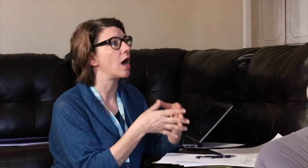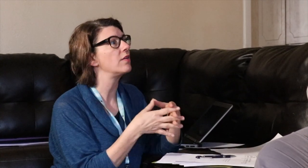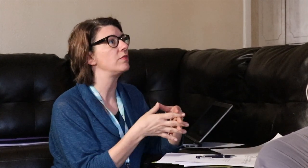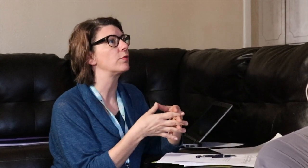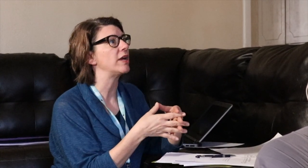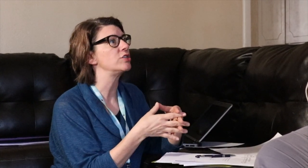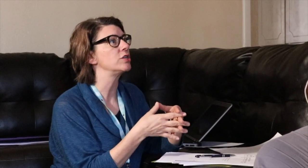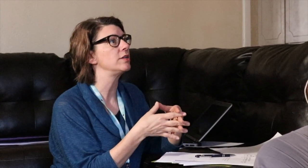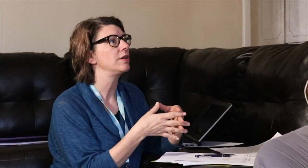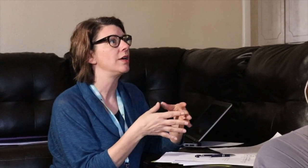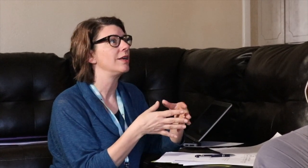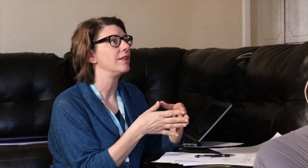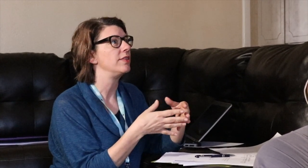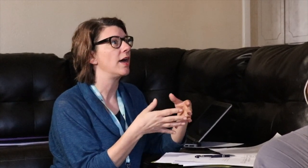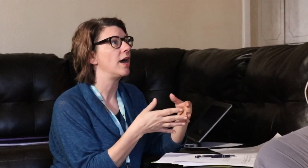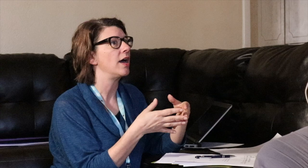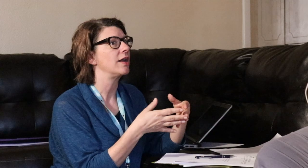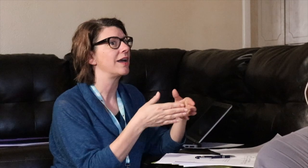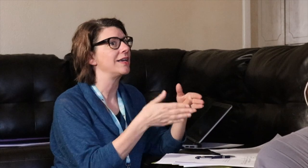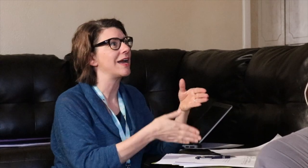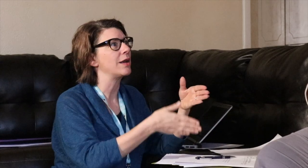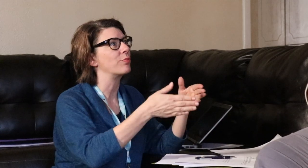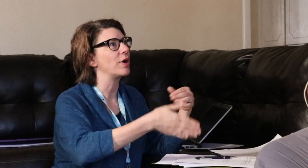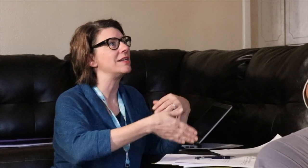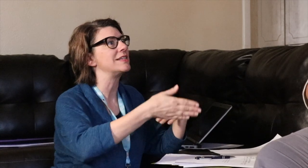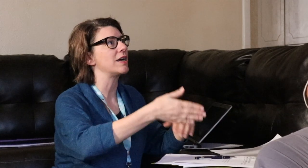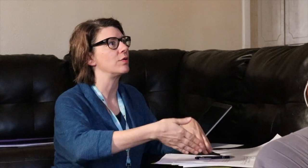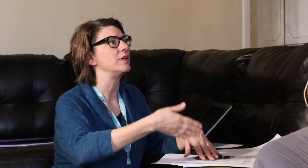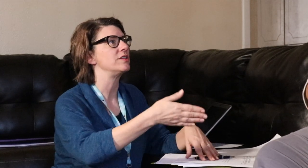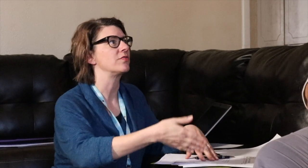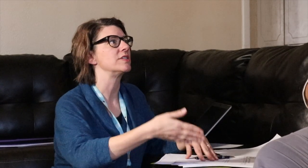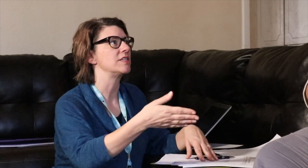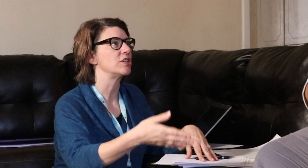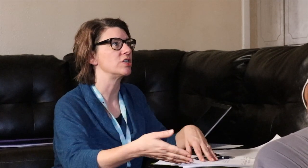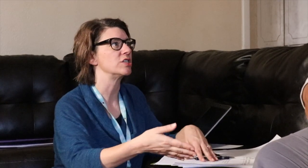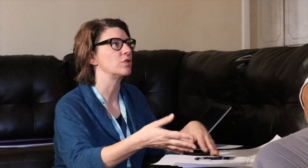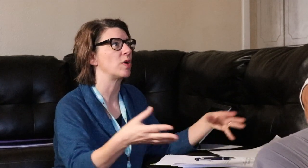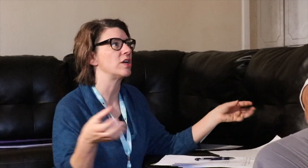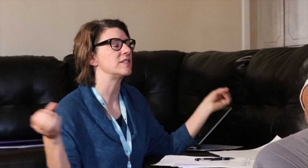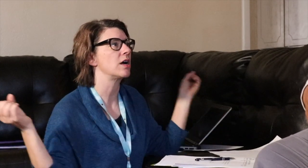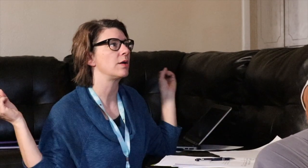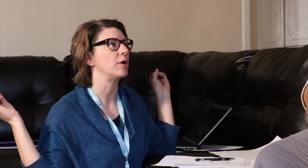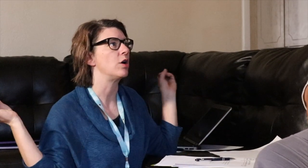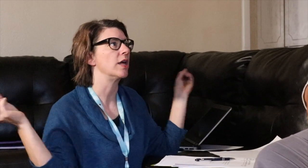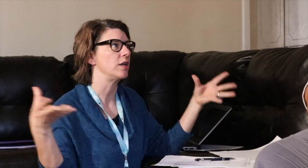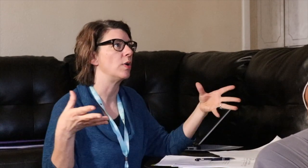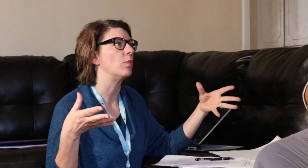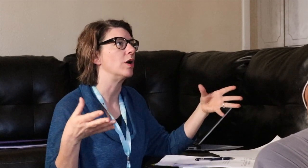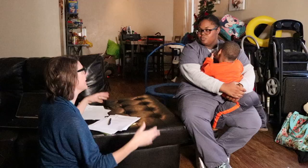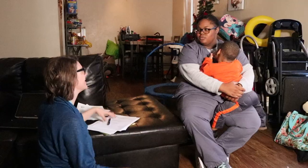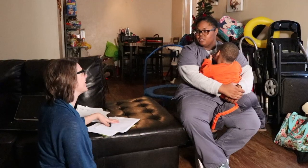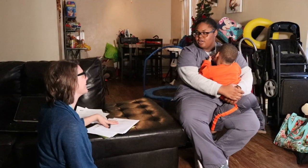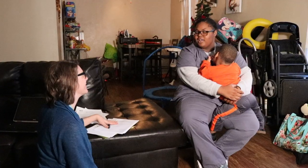There's just a lot of information that I can kinda break down into different sessions to where it's not coming all at you at once. Okay.